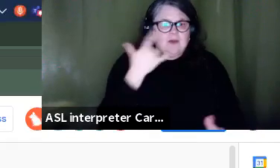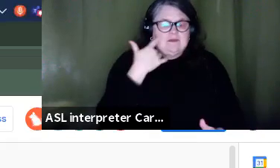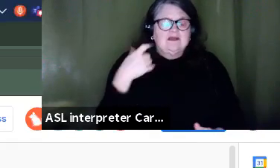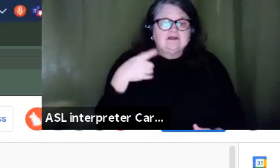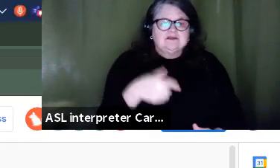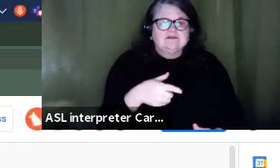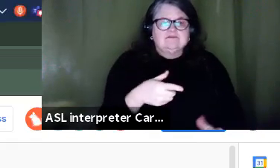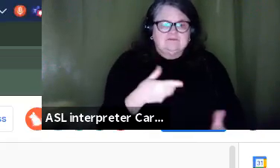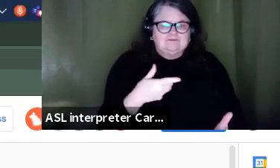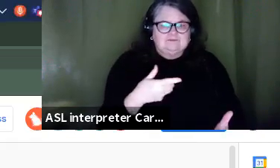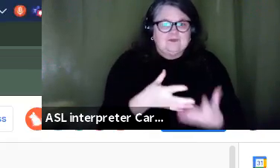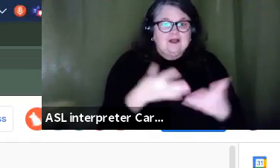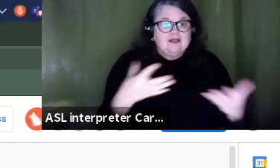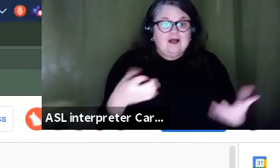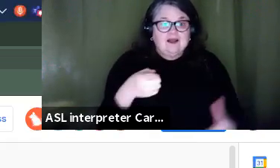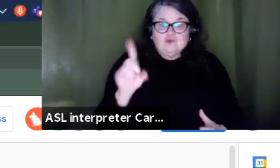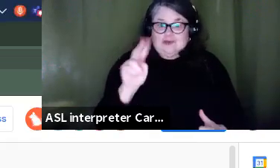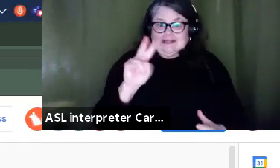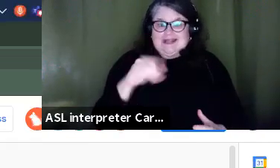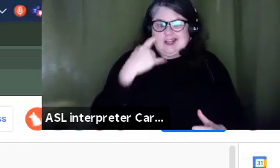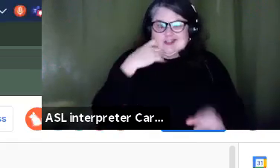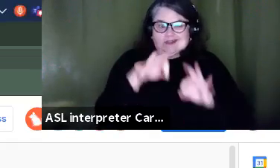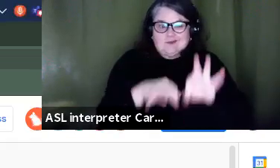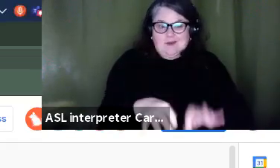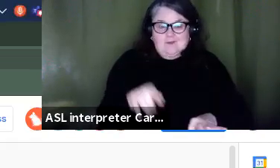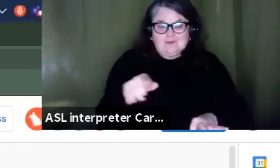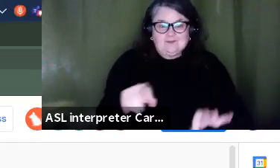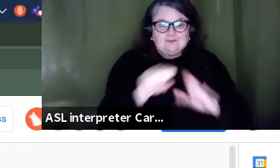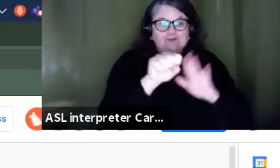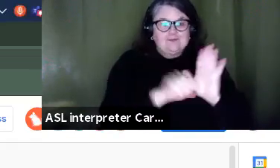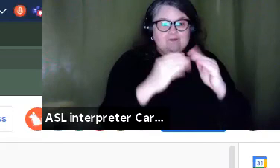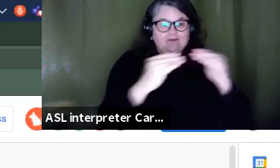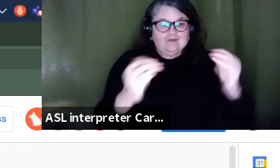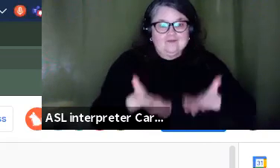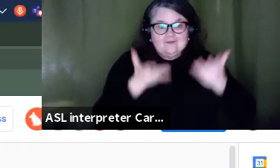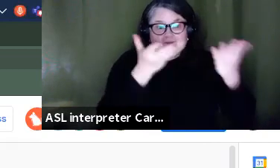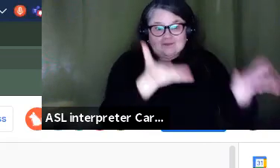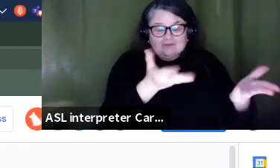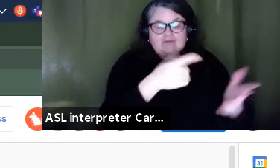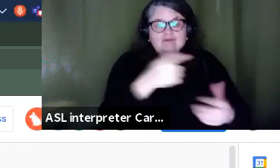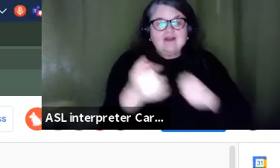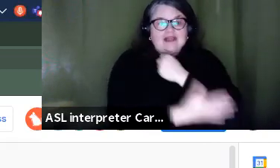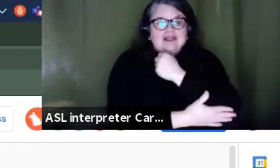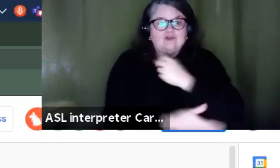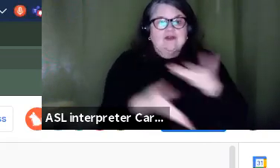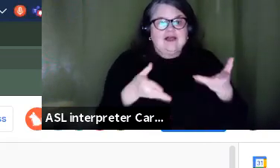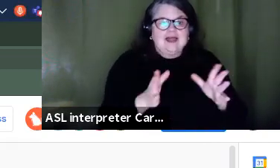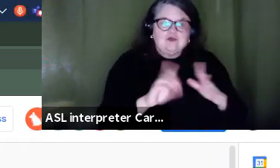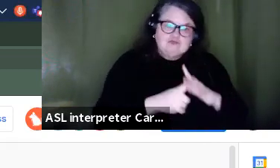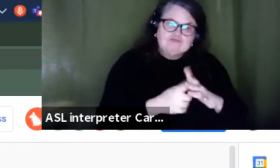county tu health foicialsrd officials and asking about local vaccine advocacy committees because a lot of